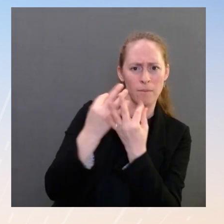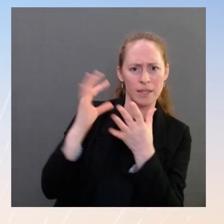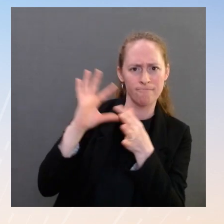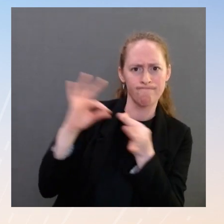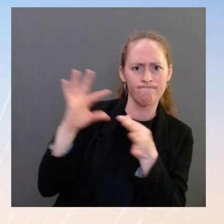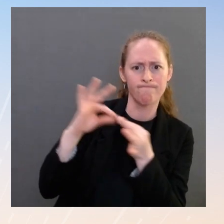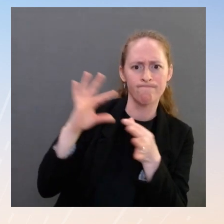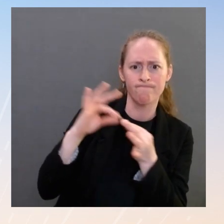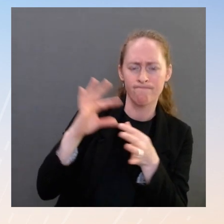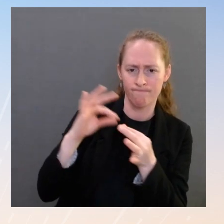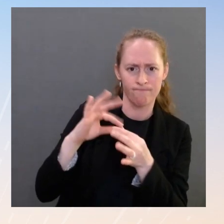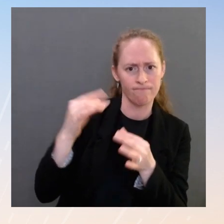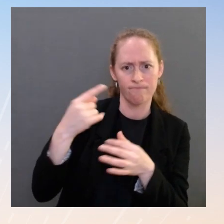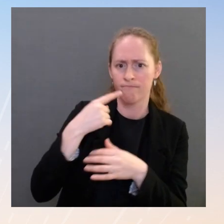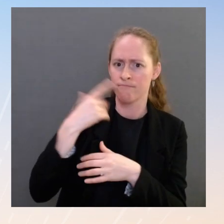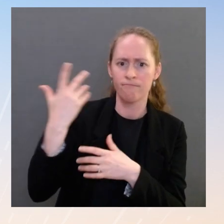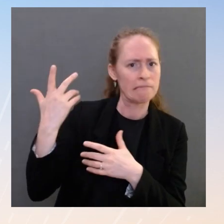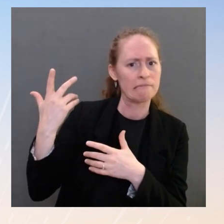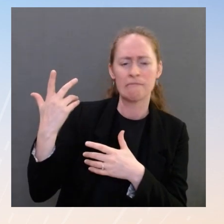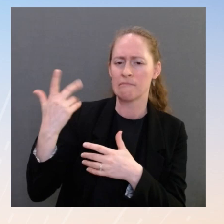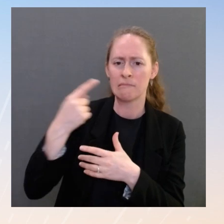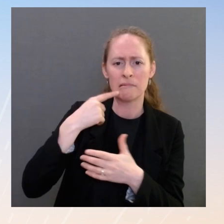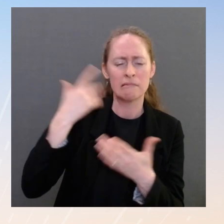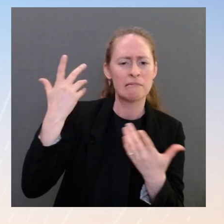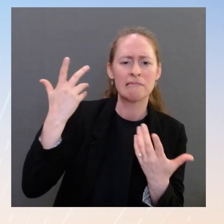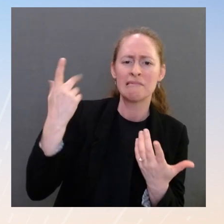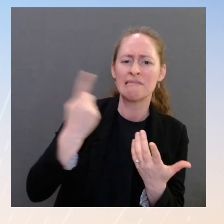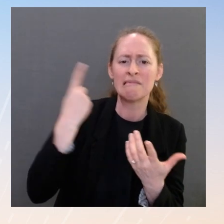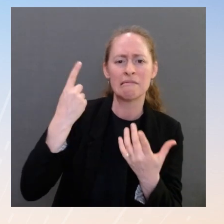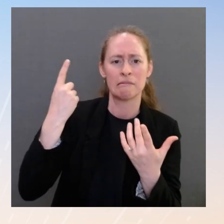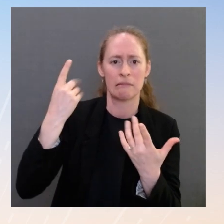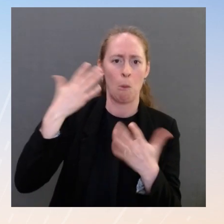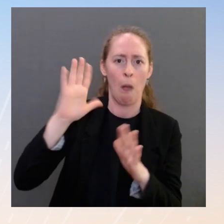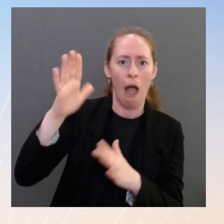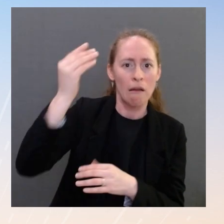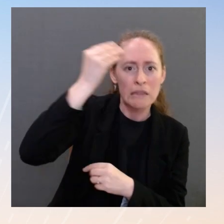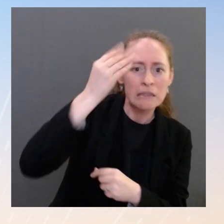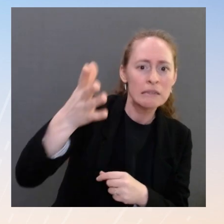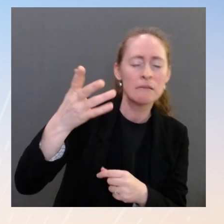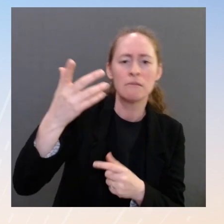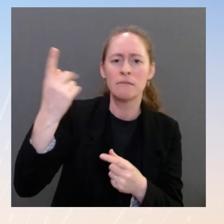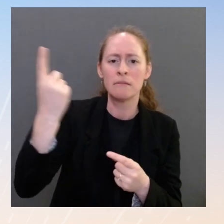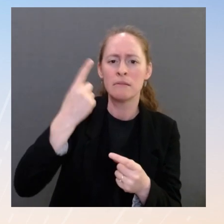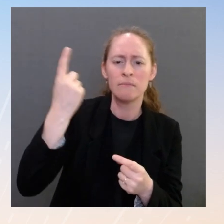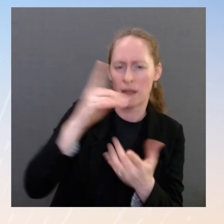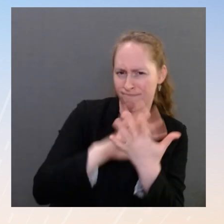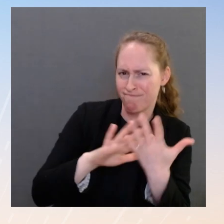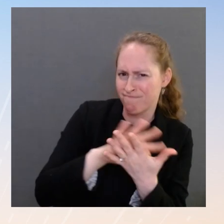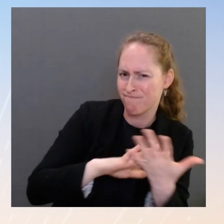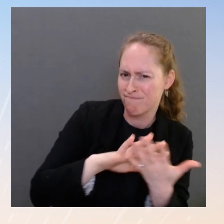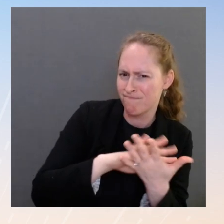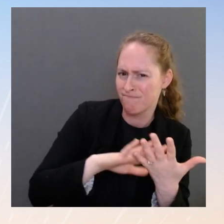Can you tell us more about what's been happening behind closed doors for the last, you know, 12 or 24 hours regarding this release? Ms. Psaki: Sure.